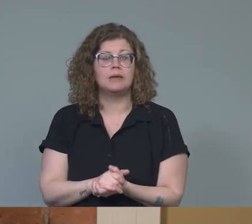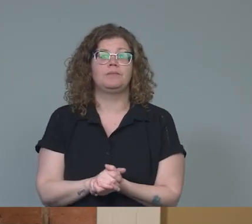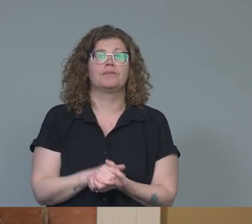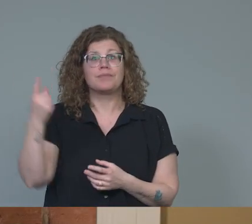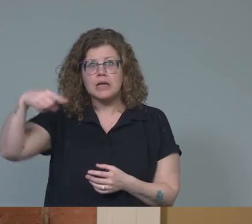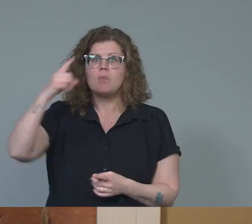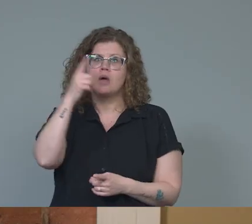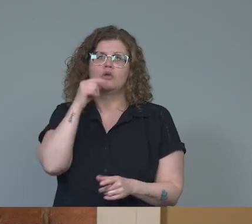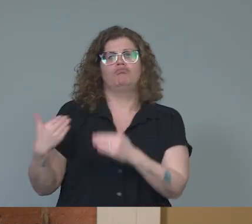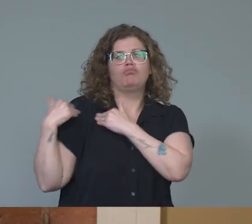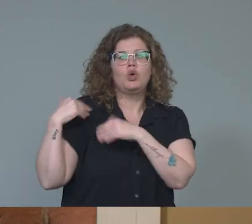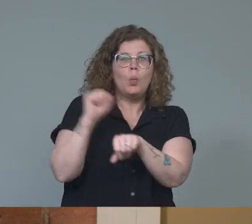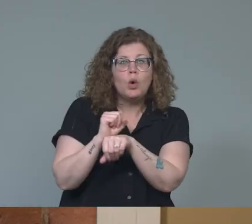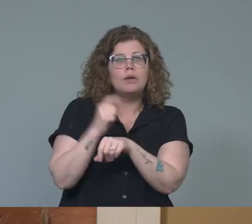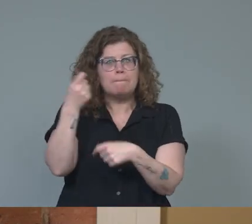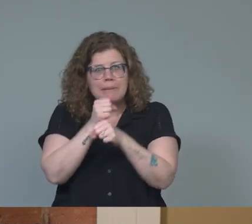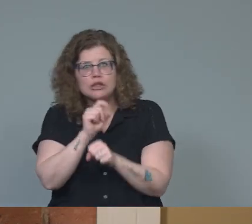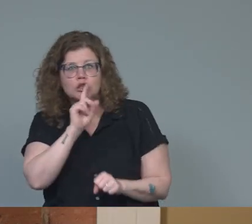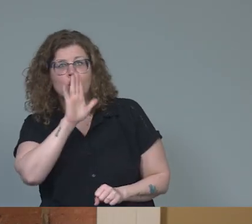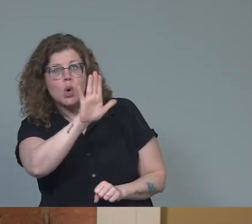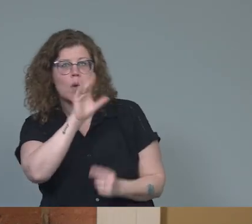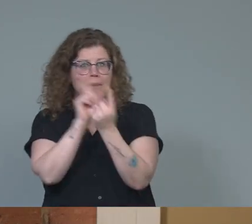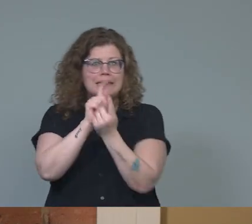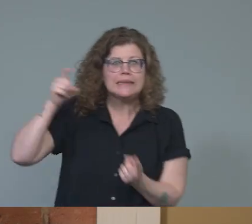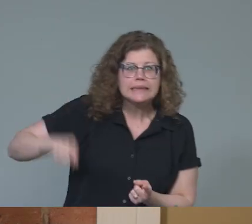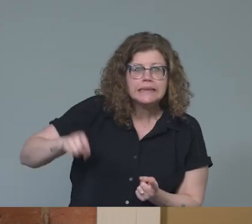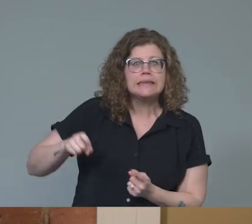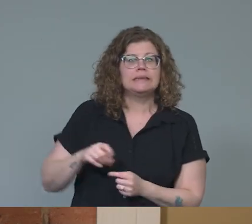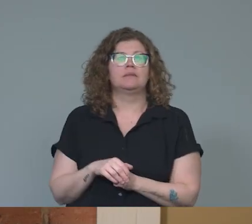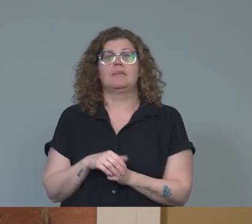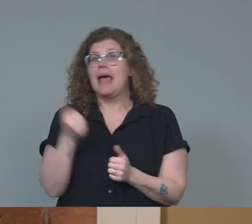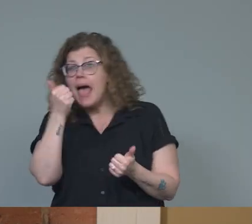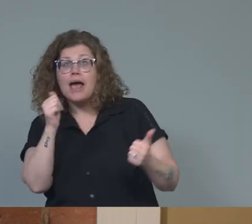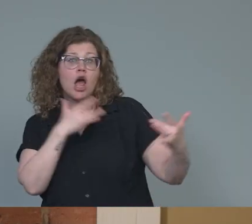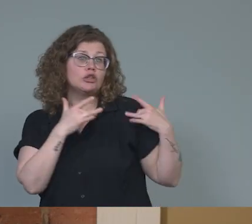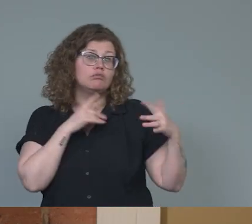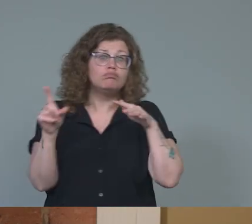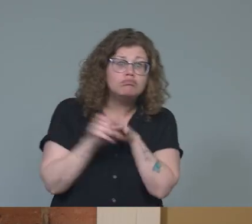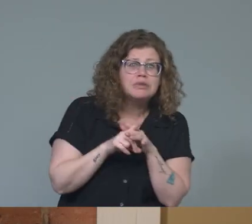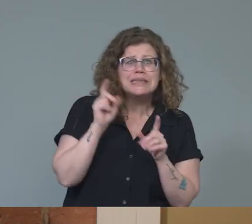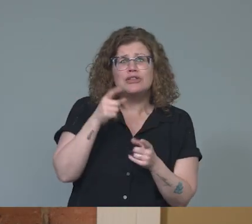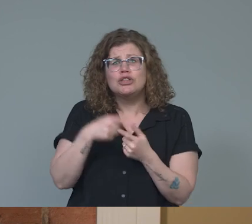So your project manager is the translator between all of the different groups that have a say in this detailed design process.